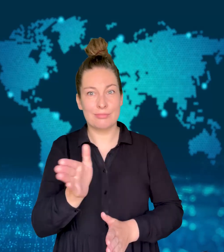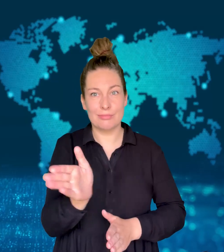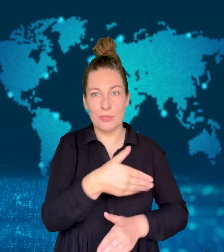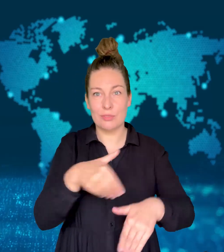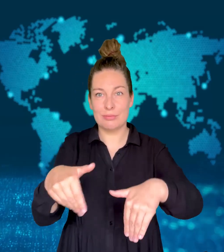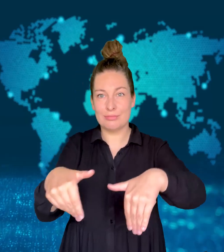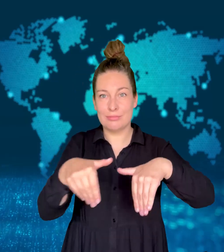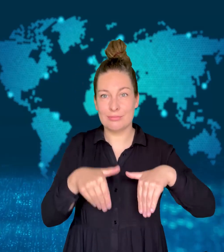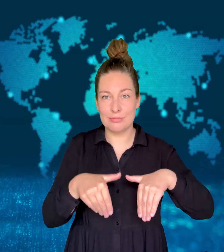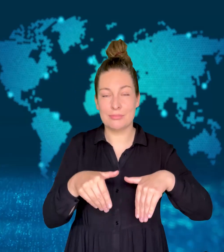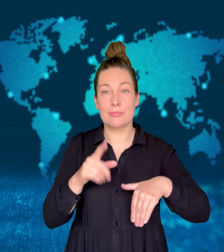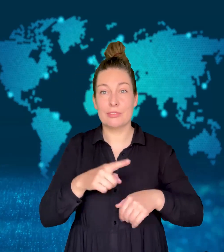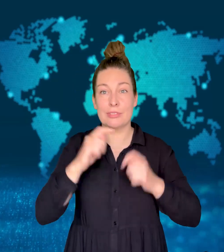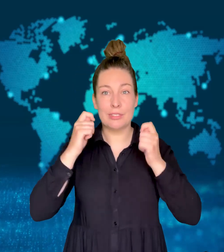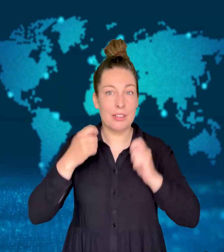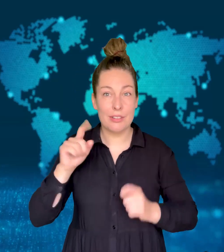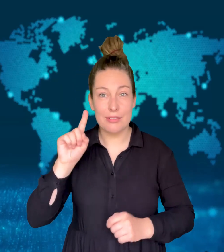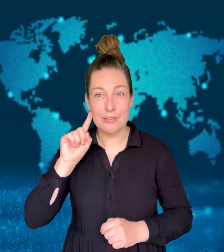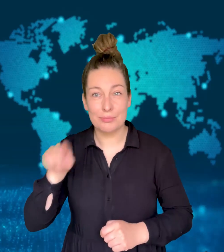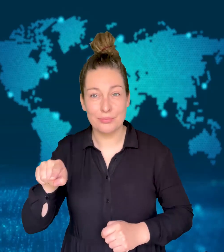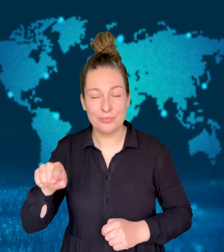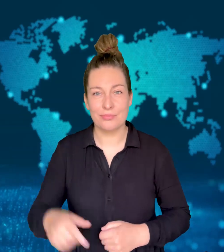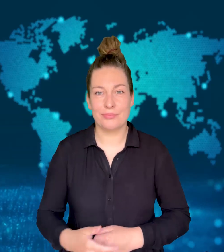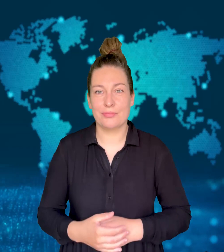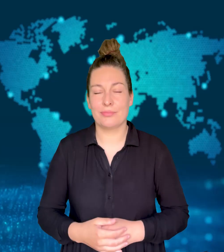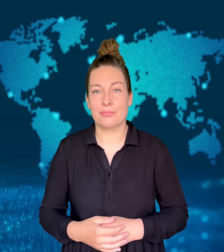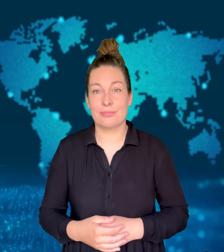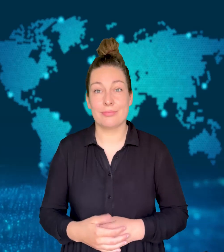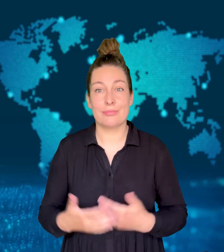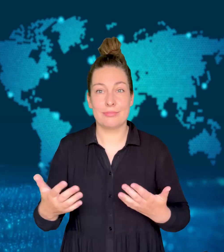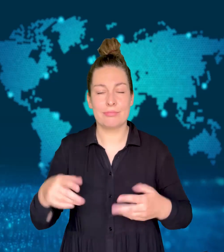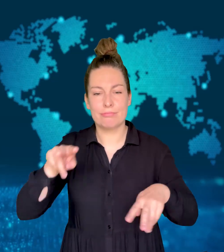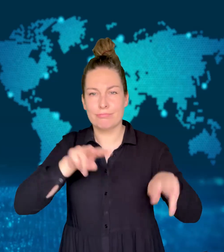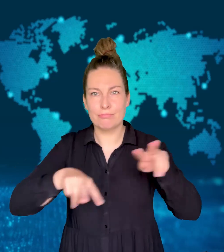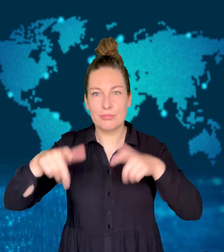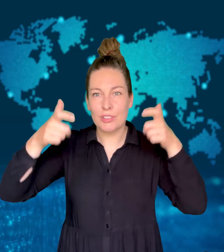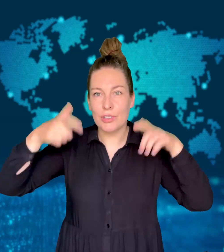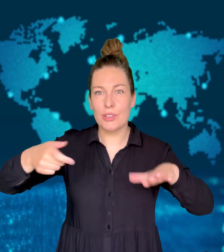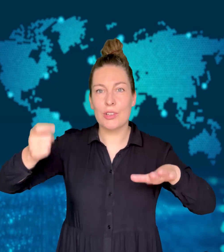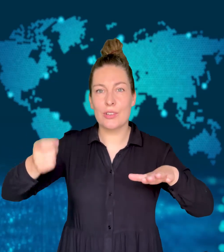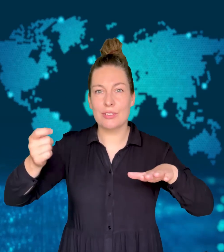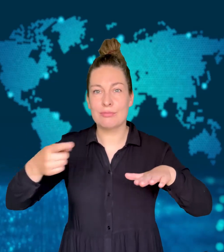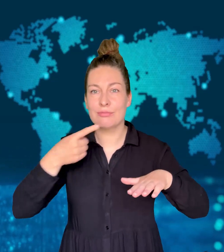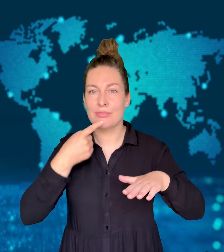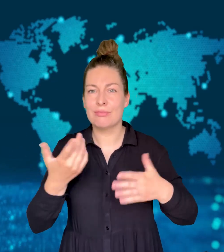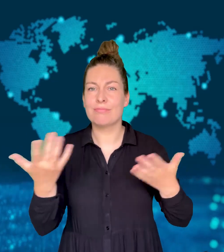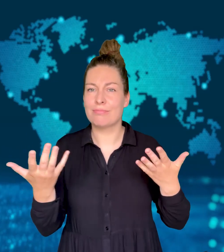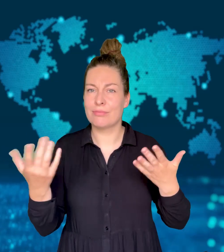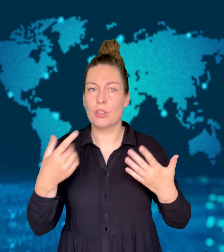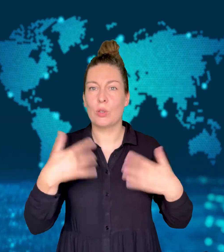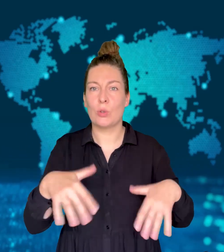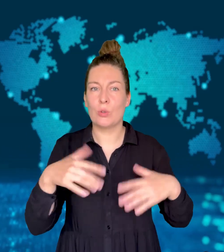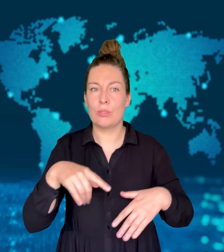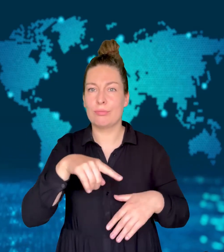When told to leave, Thunberg did not.